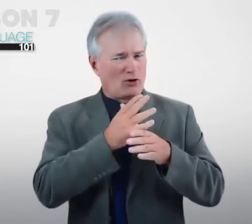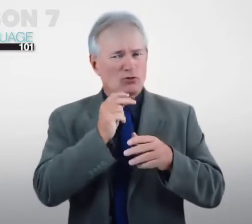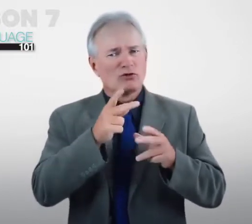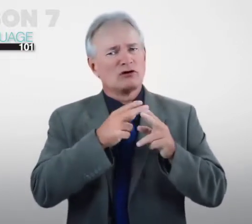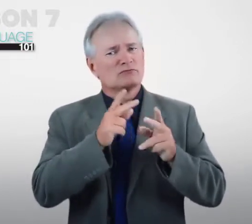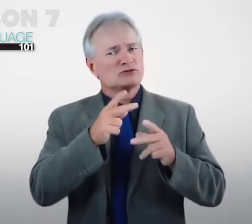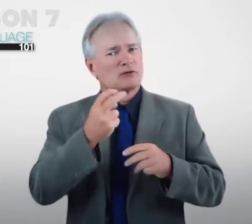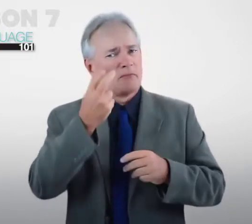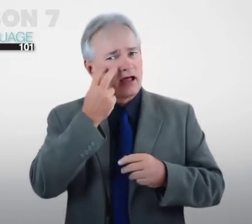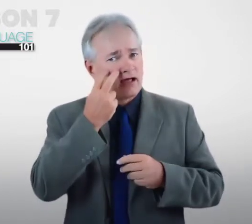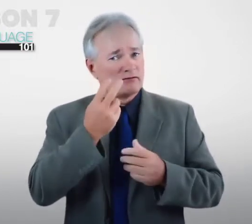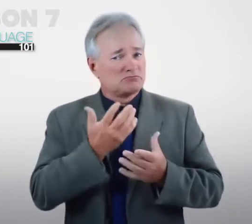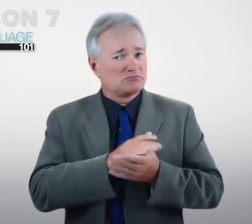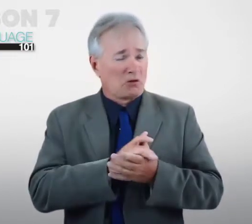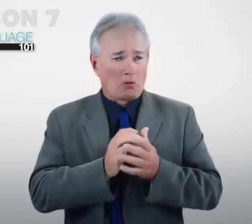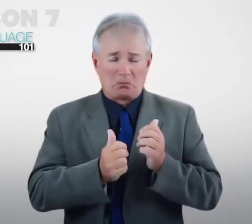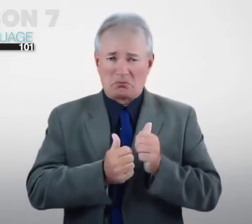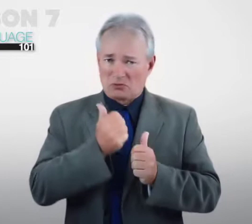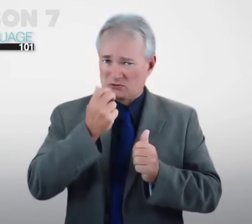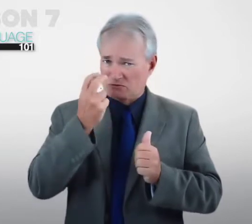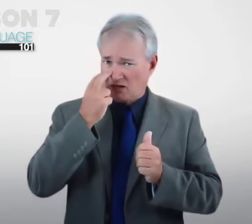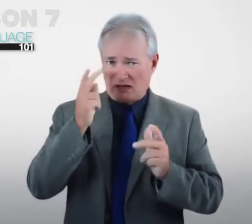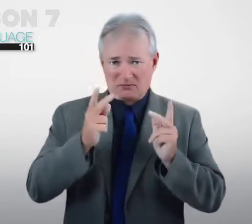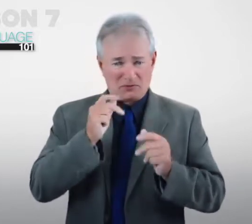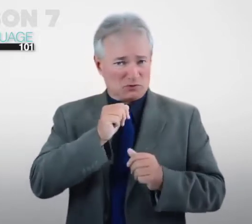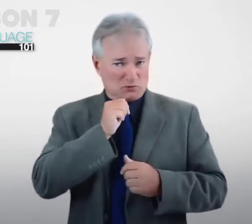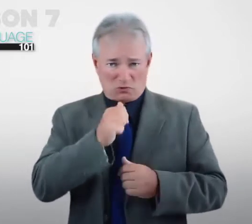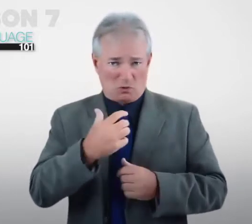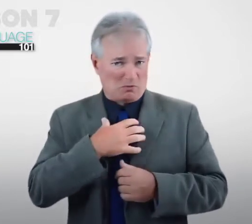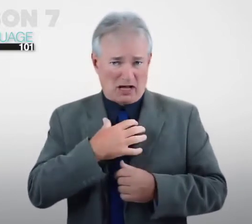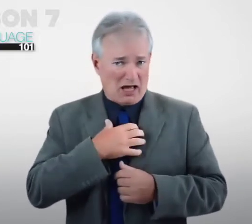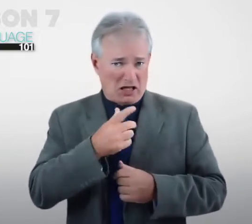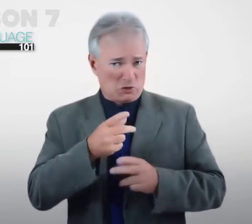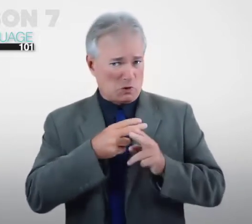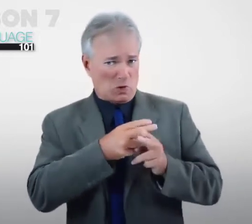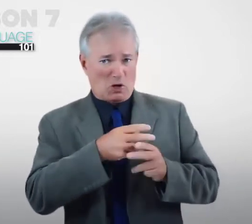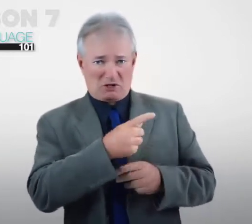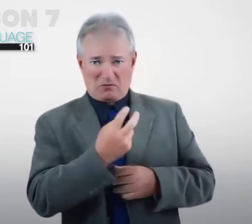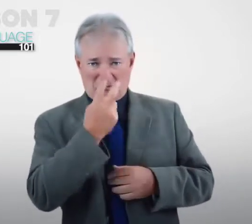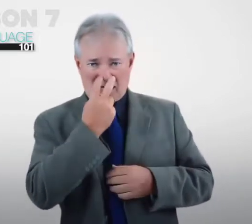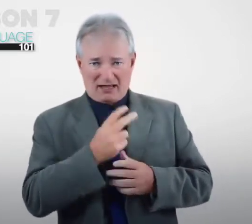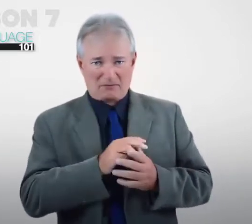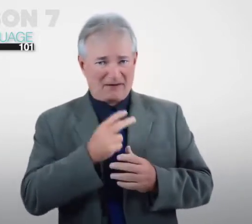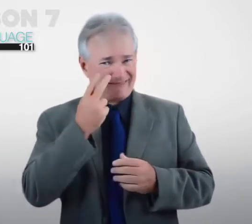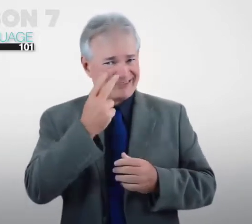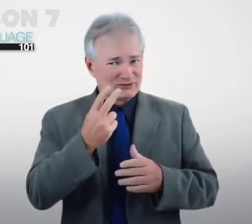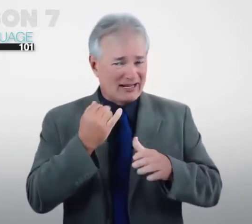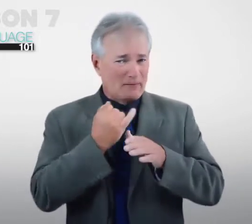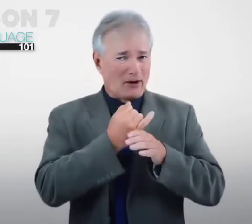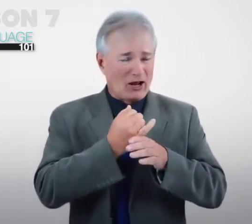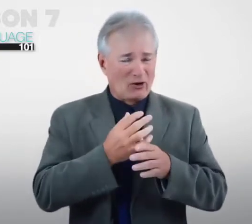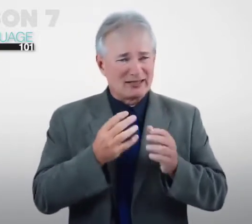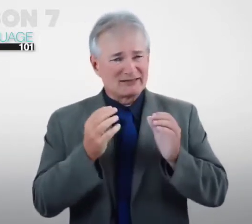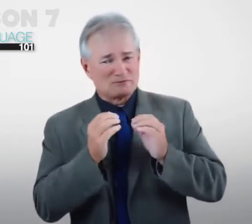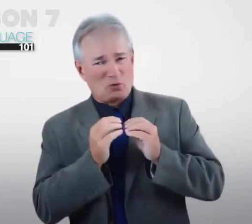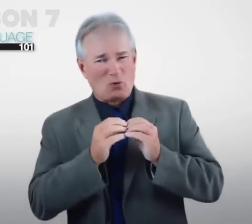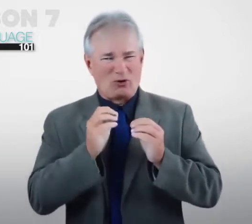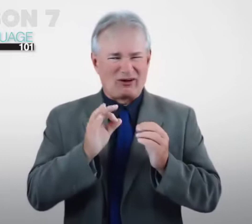is that a correct way to describe them? Or would you say a blind person? I would say most blind people don't mind being called blind.